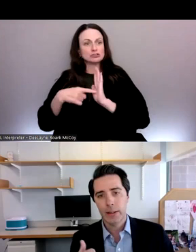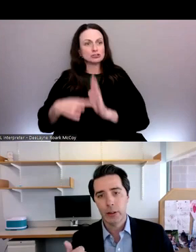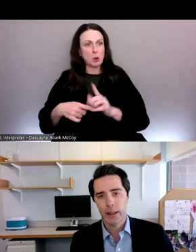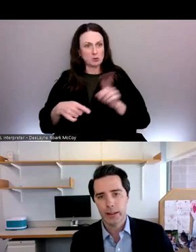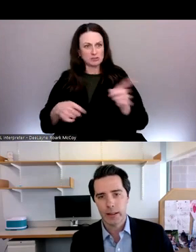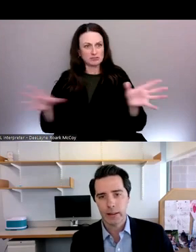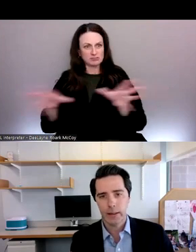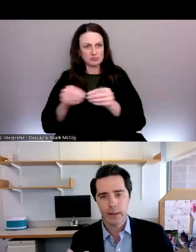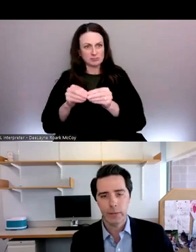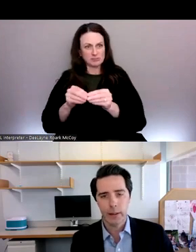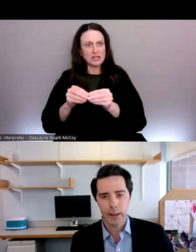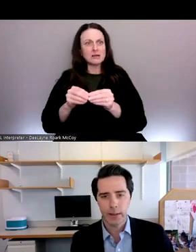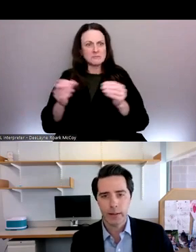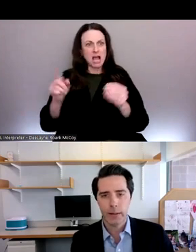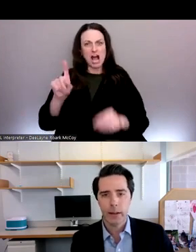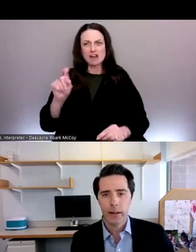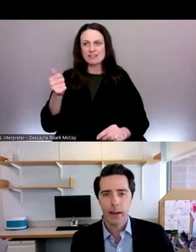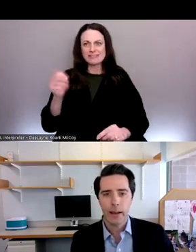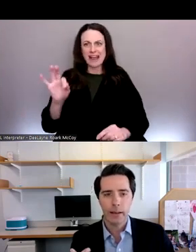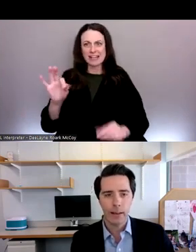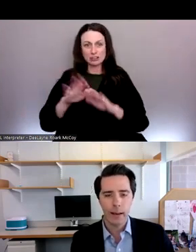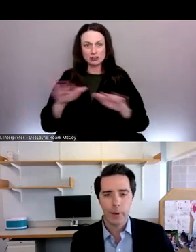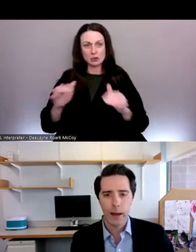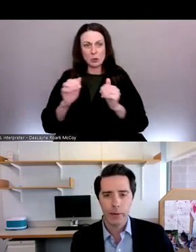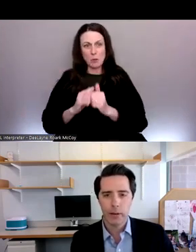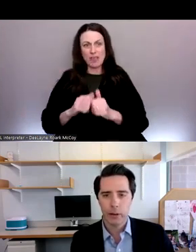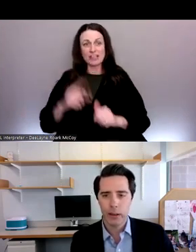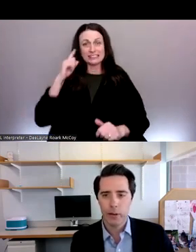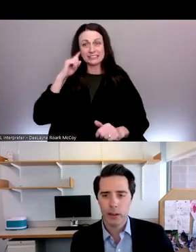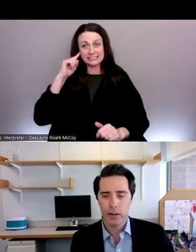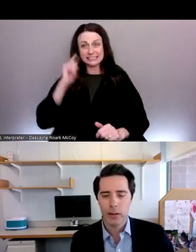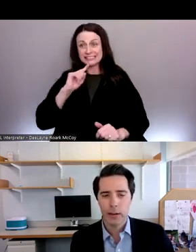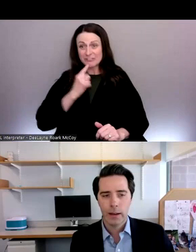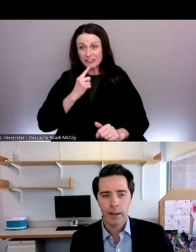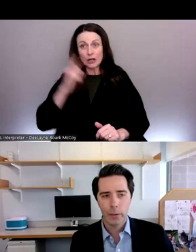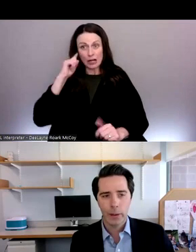they did genetic testing CMV testing and